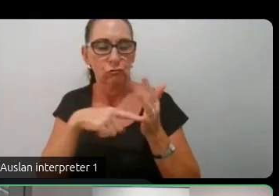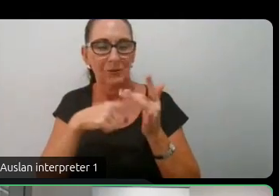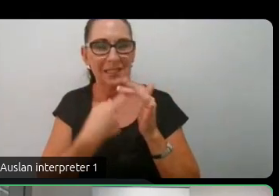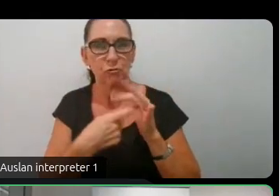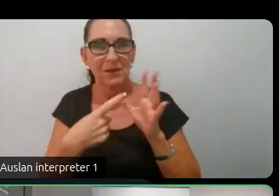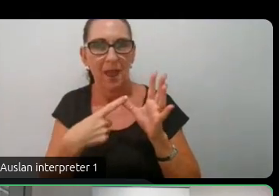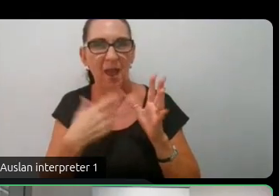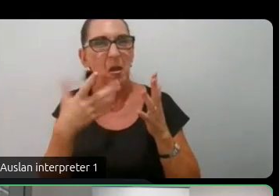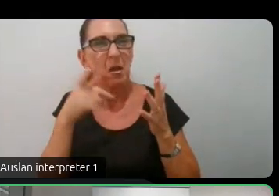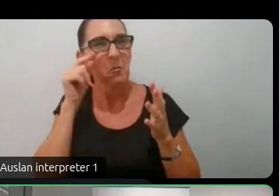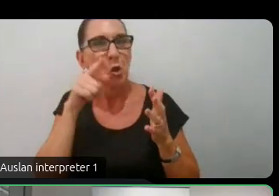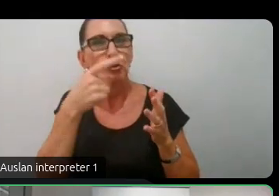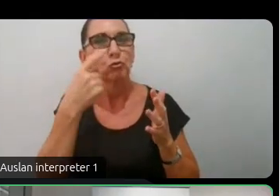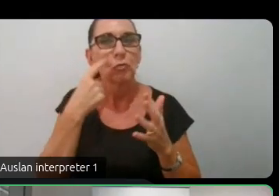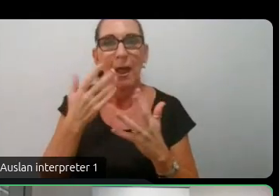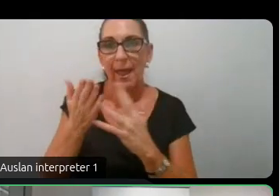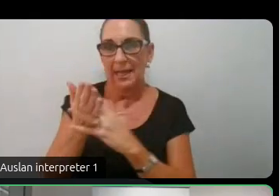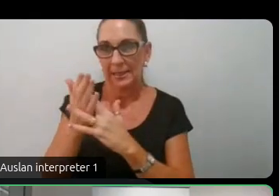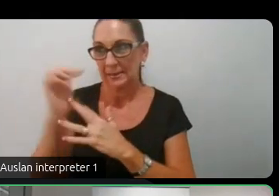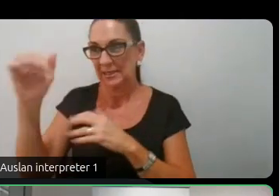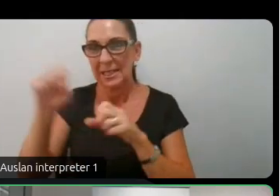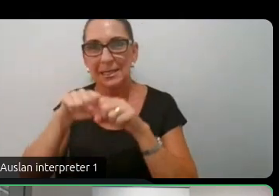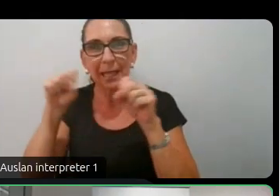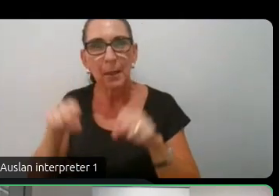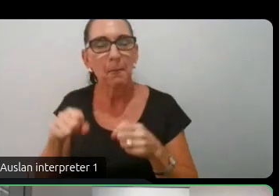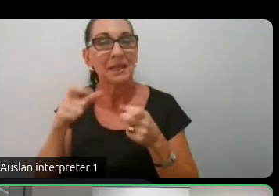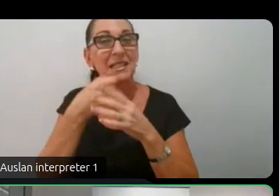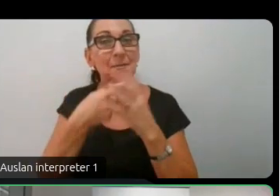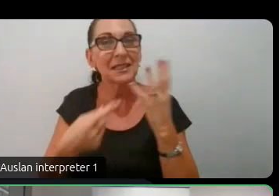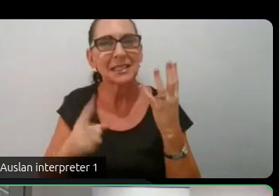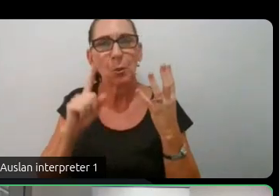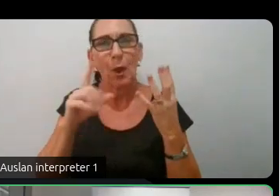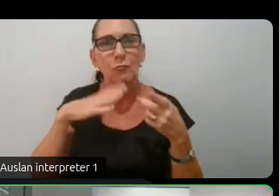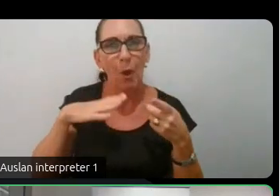access to the scheme. So like the disability requirements or you're trying to get support